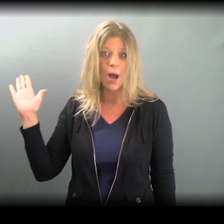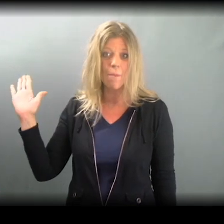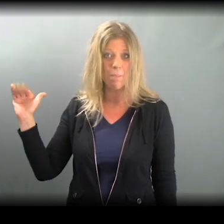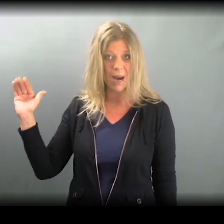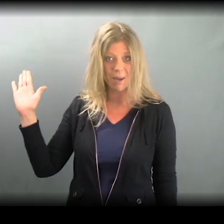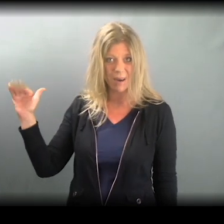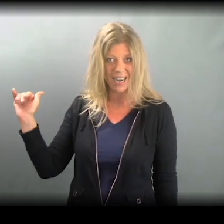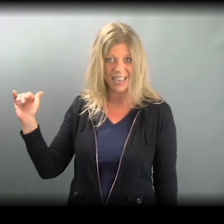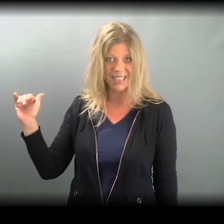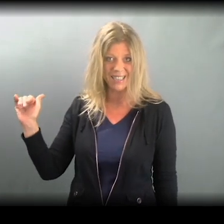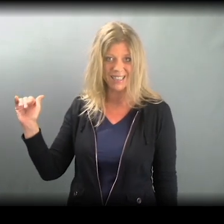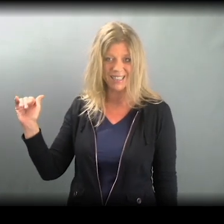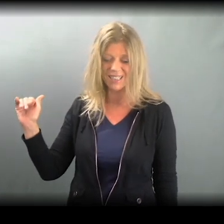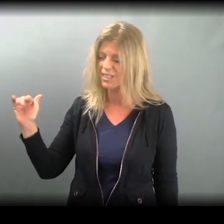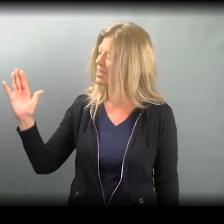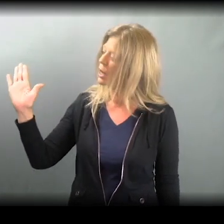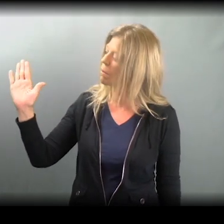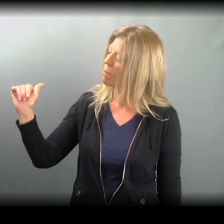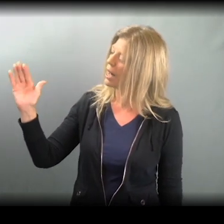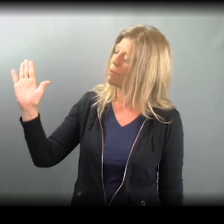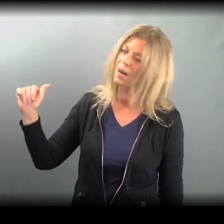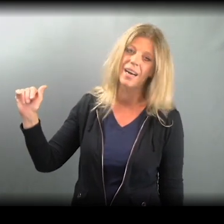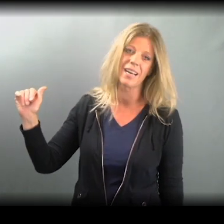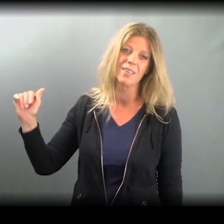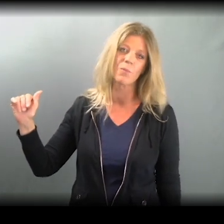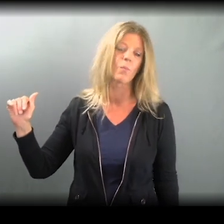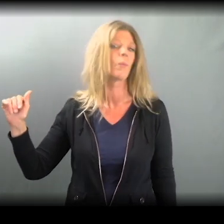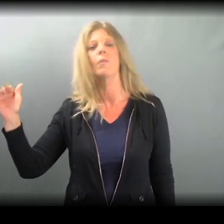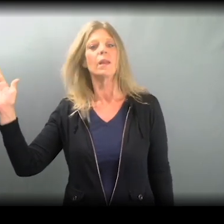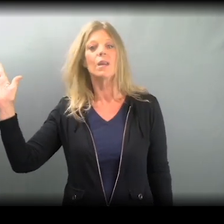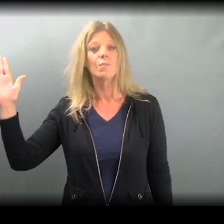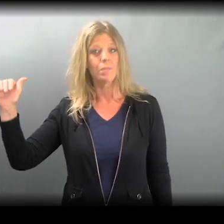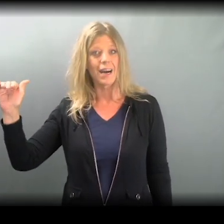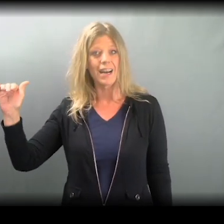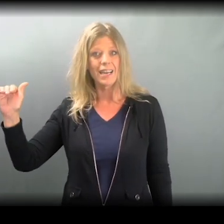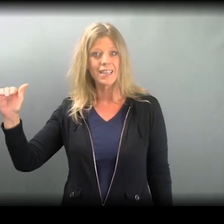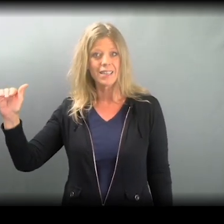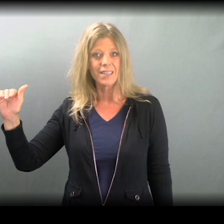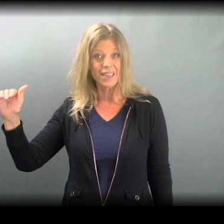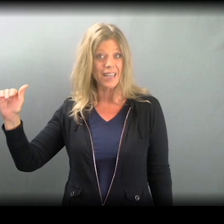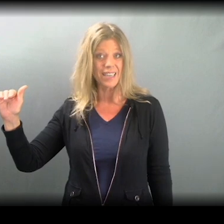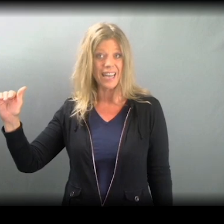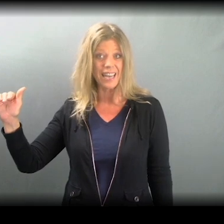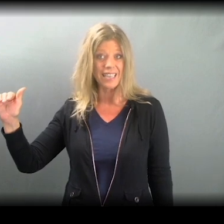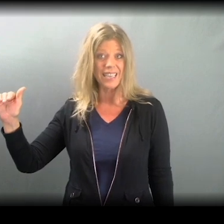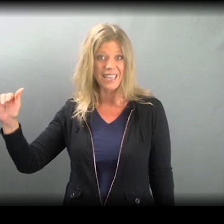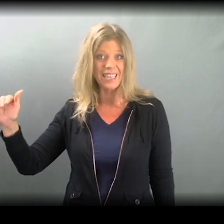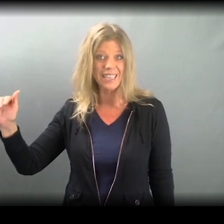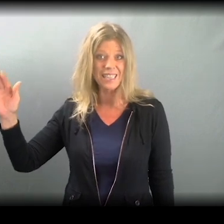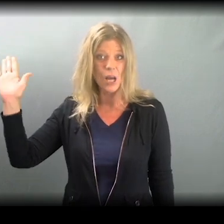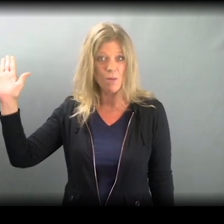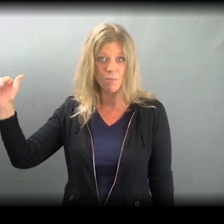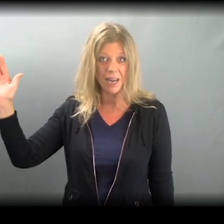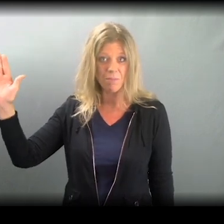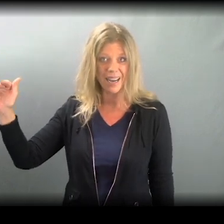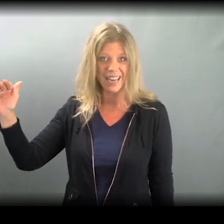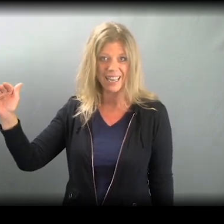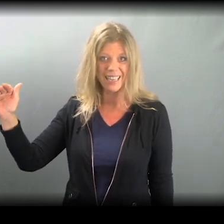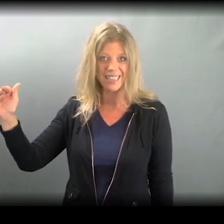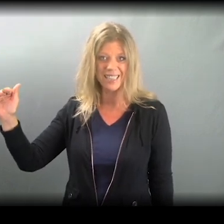BYE-BYE BYE And again is BYE-BYE.